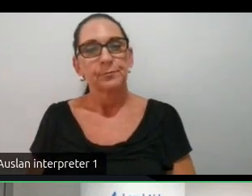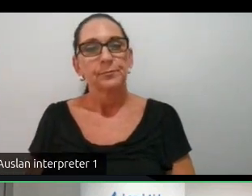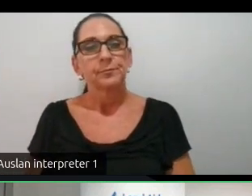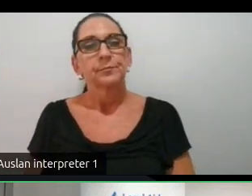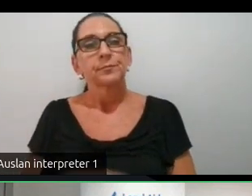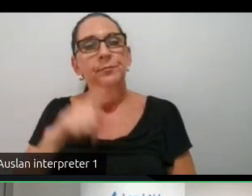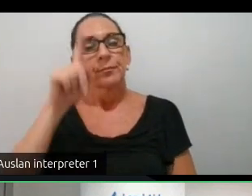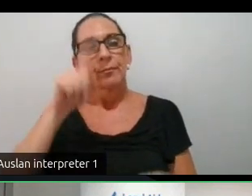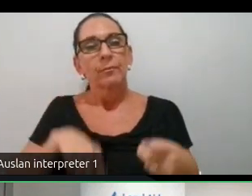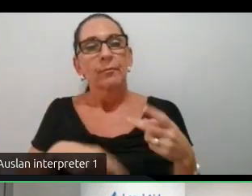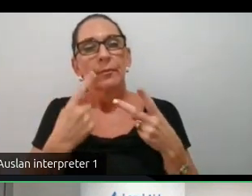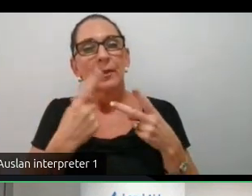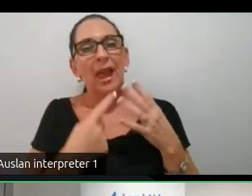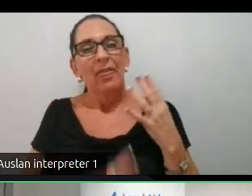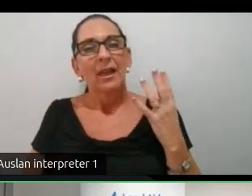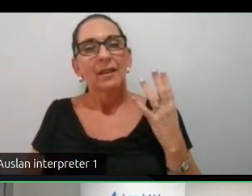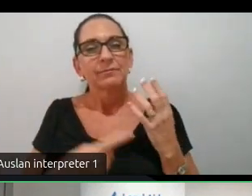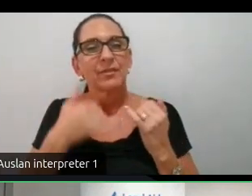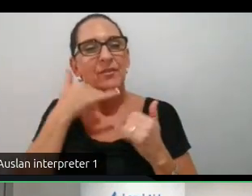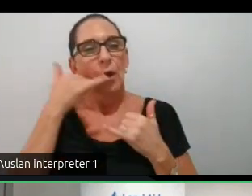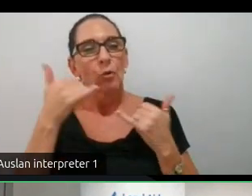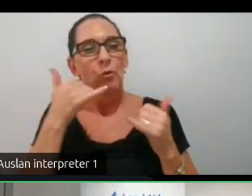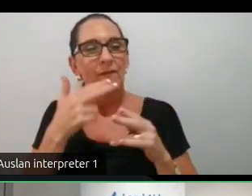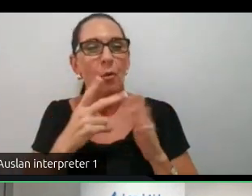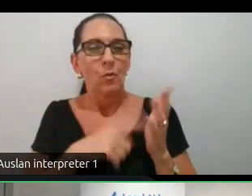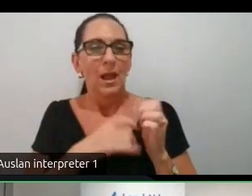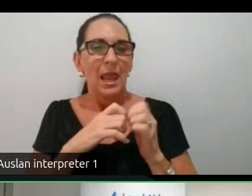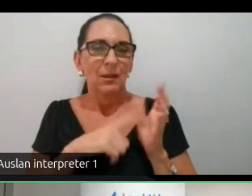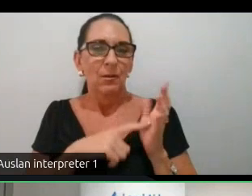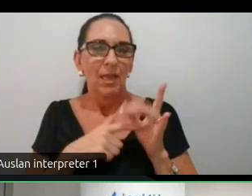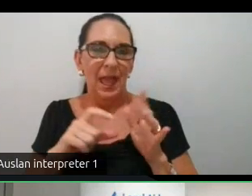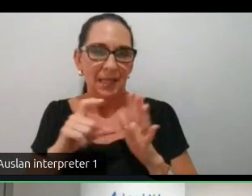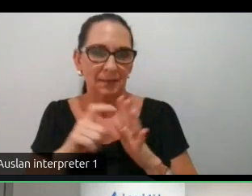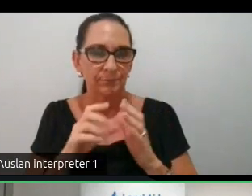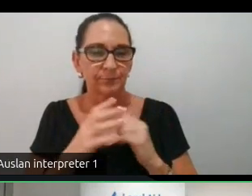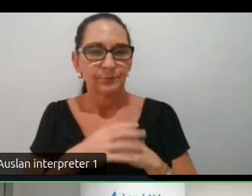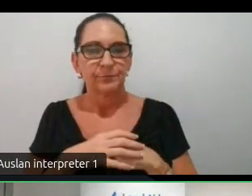We've got a few other key phone lines for legal aids to make you aware of. Our regular